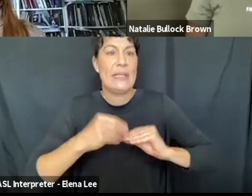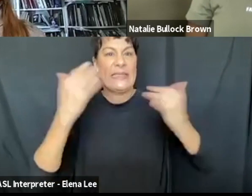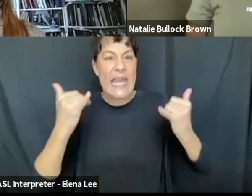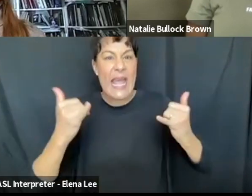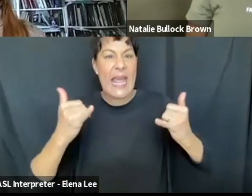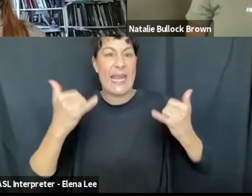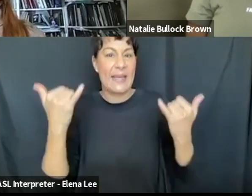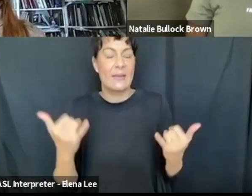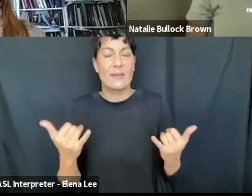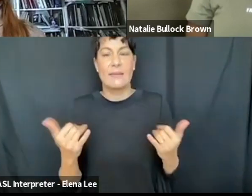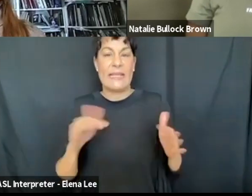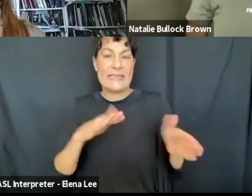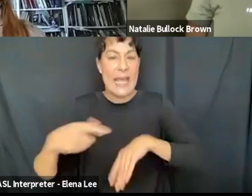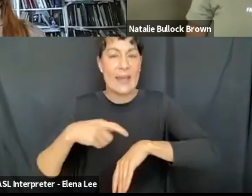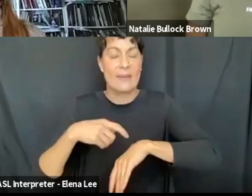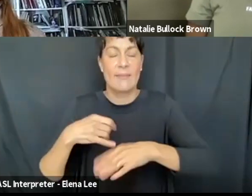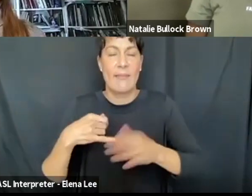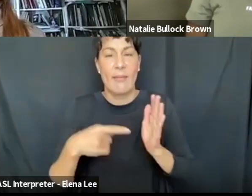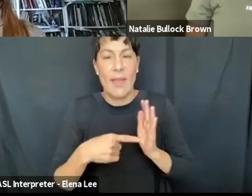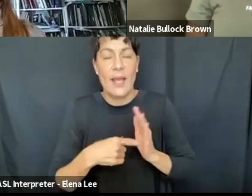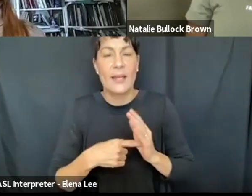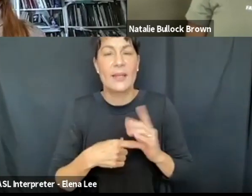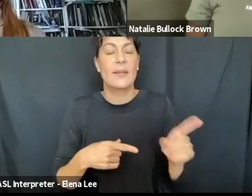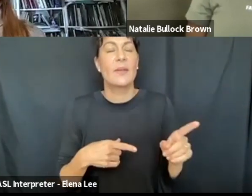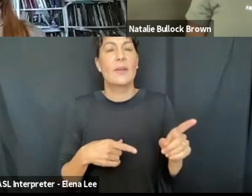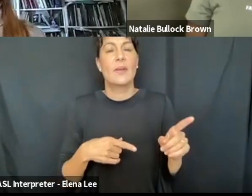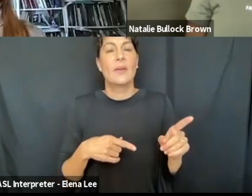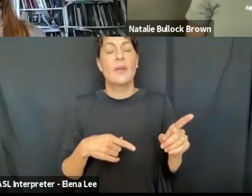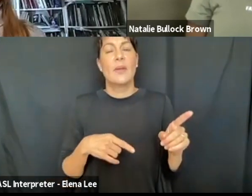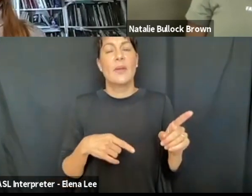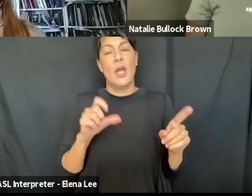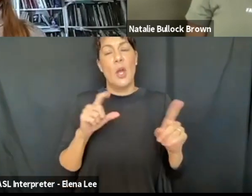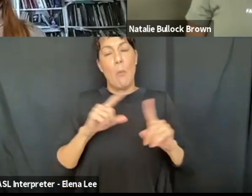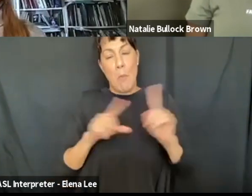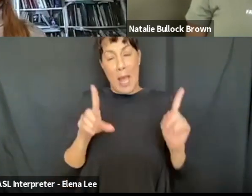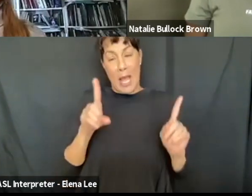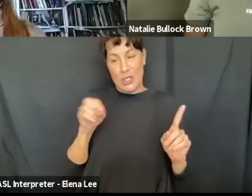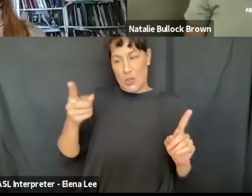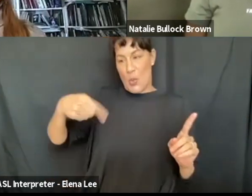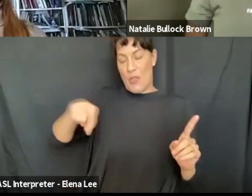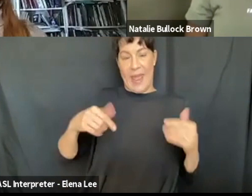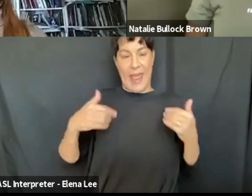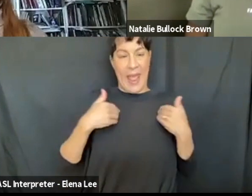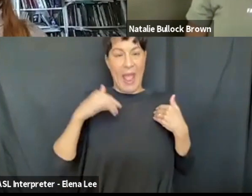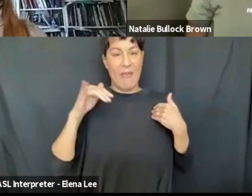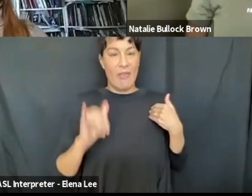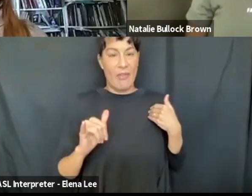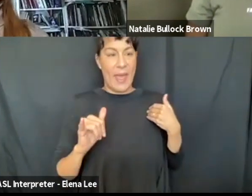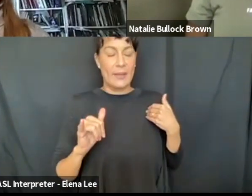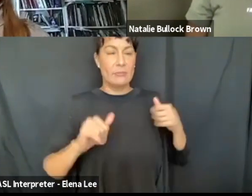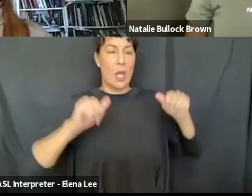in an interview quickly to have that kind of space so that people can really come to a decision themselves